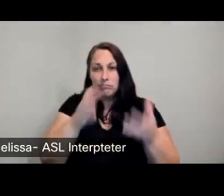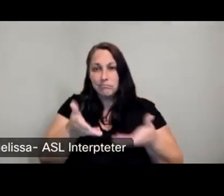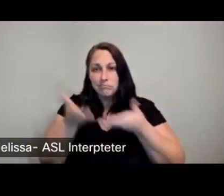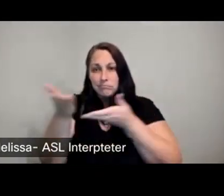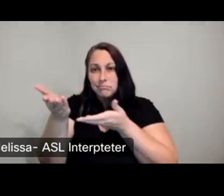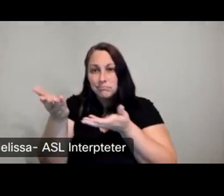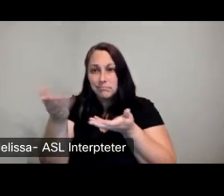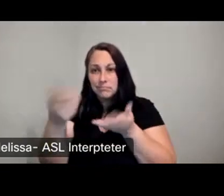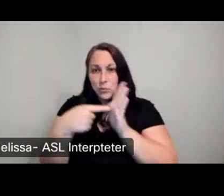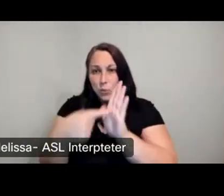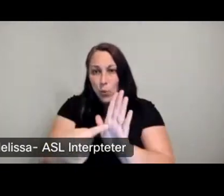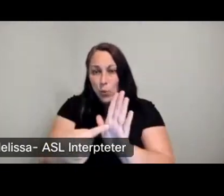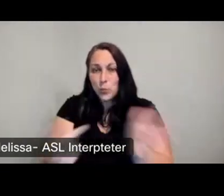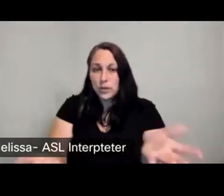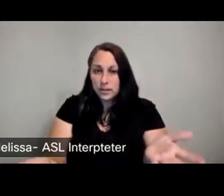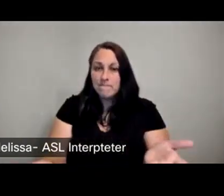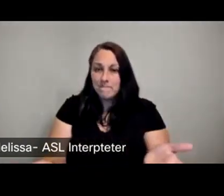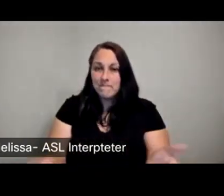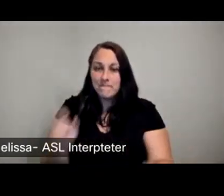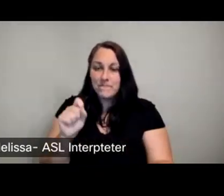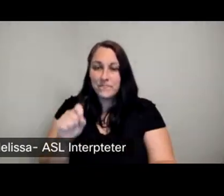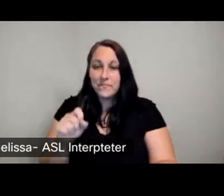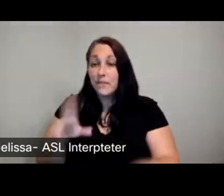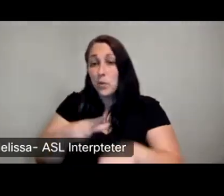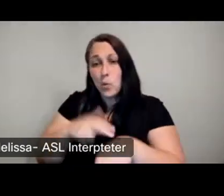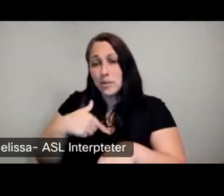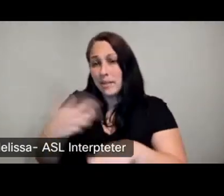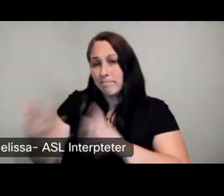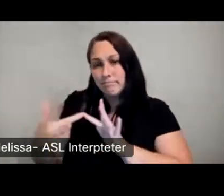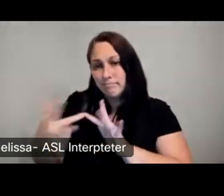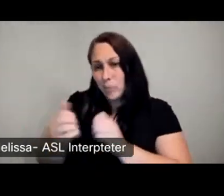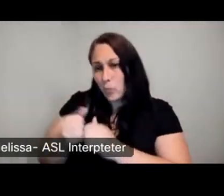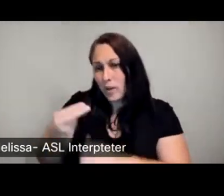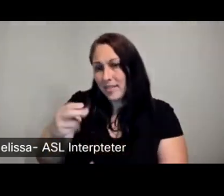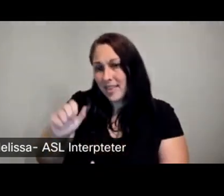um I I have been in conversations with Heather before and and really thanks for her advocacy